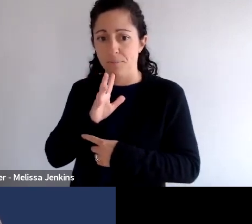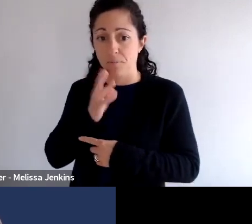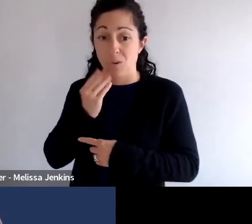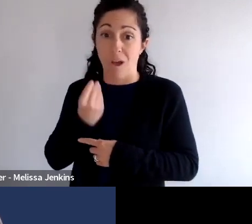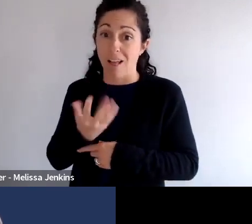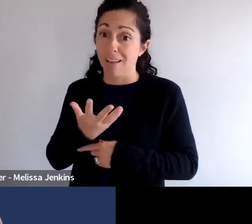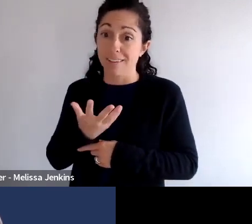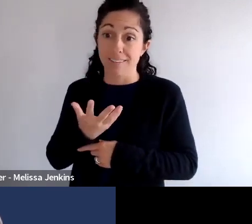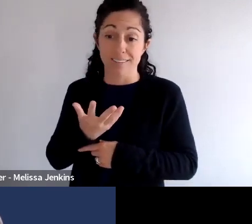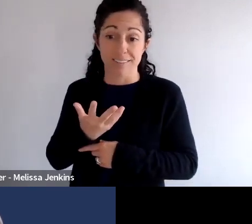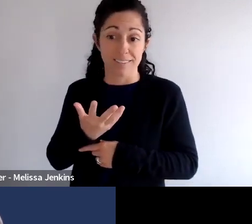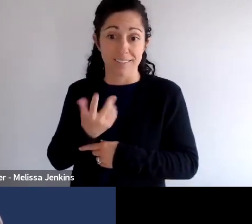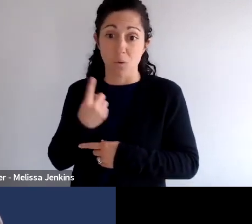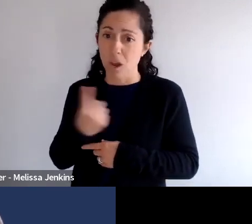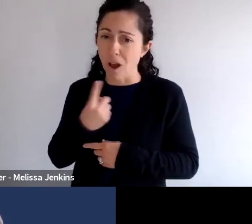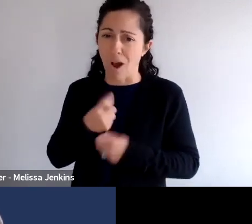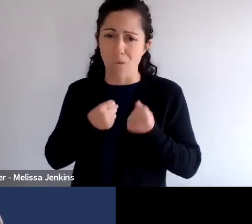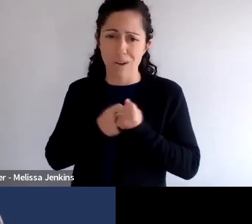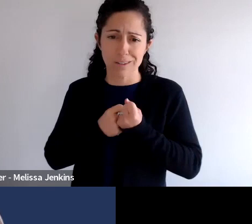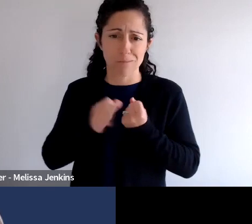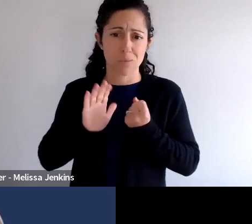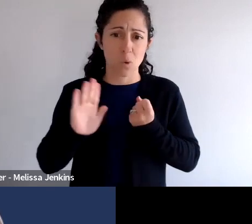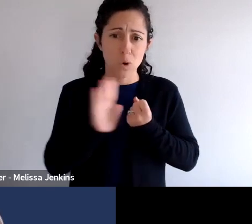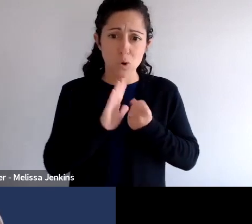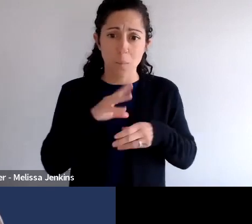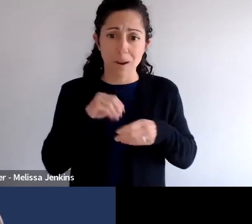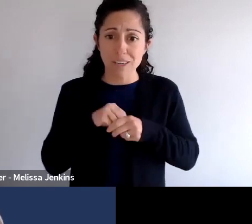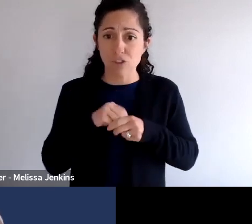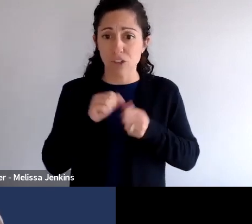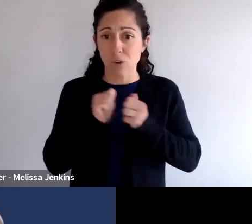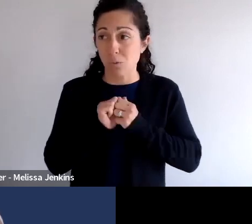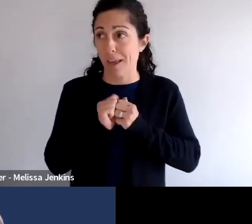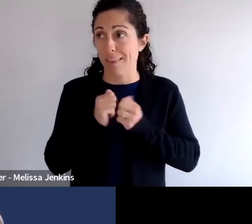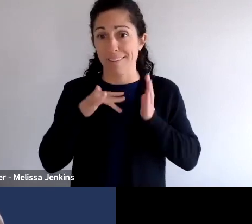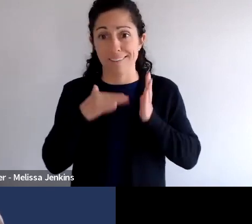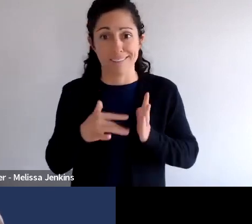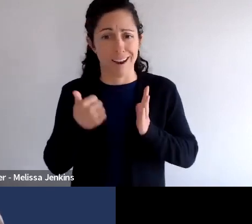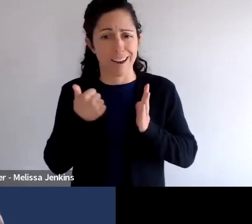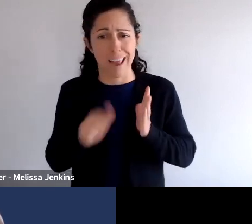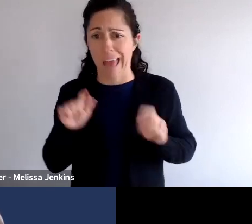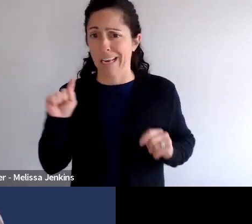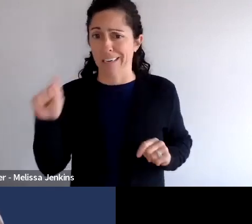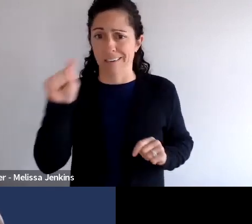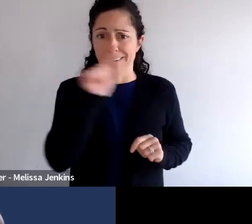will always support you know your participation in My Retina Tracker and any other studies or registries you've already you know participated in.